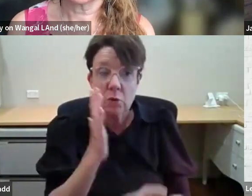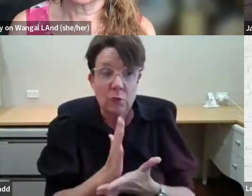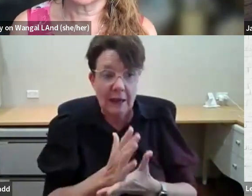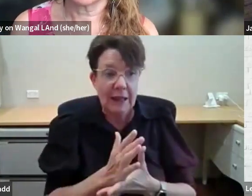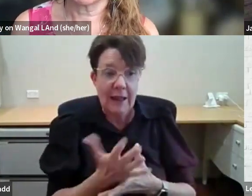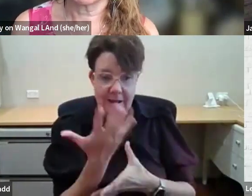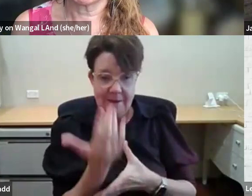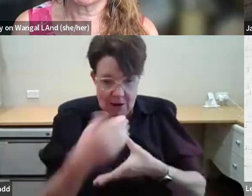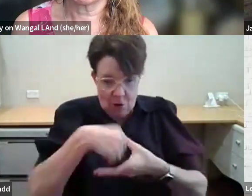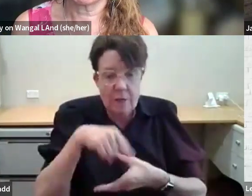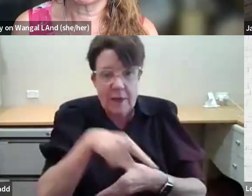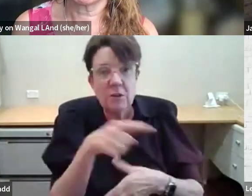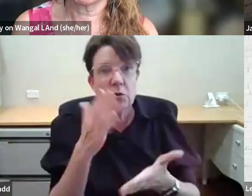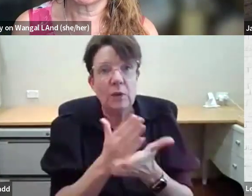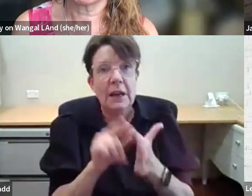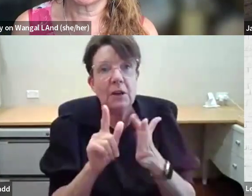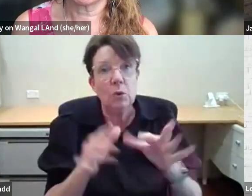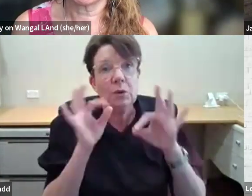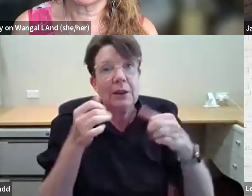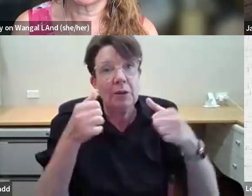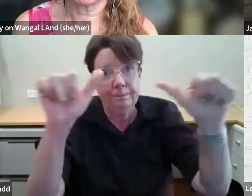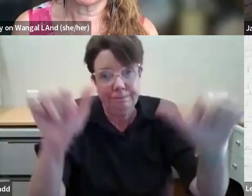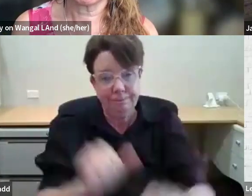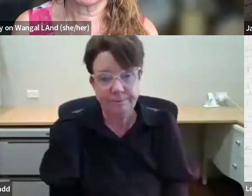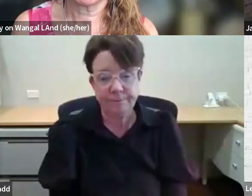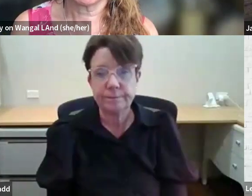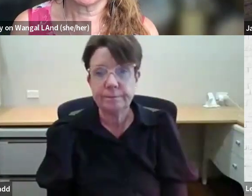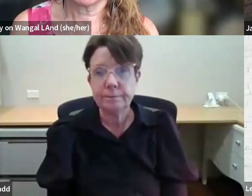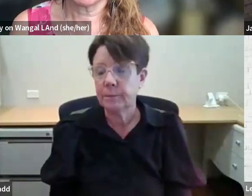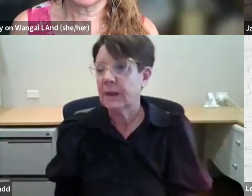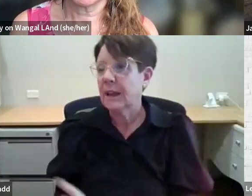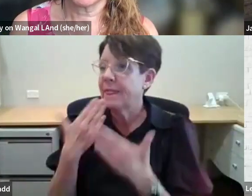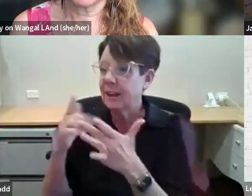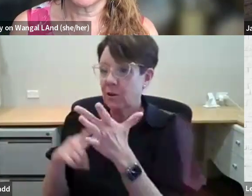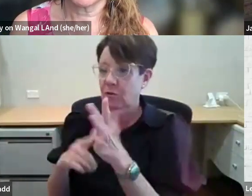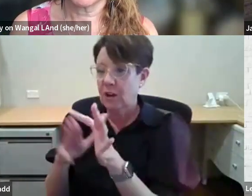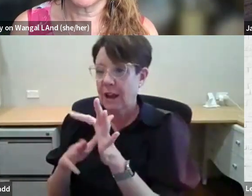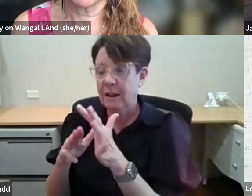strength-based position as well so that is important and James, you talked a lot about